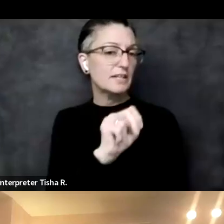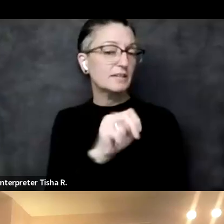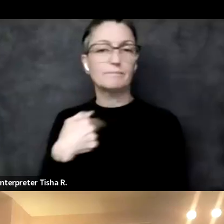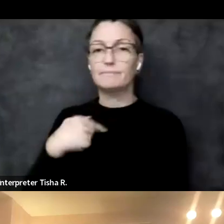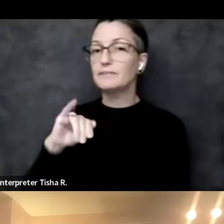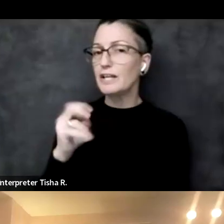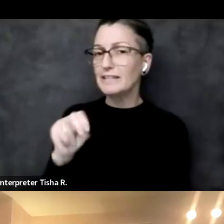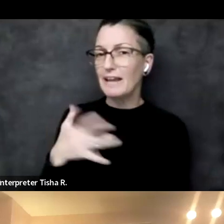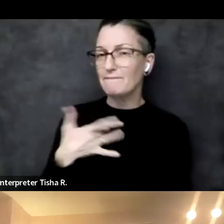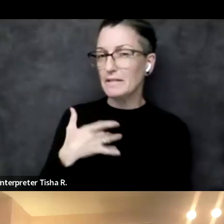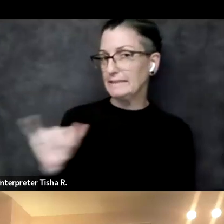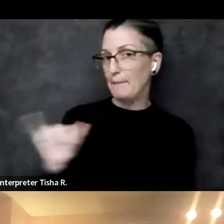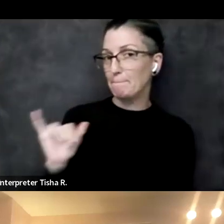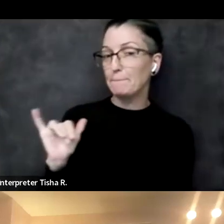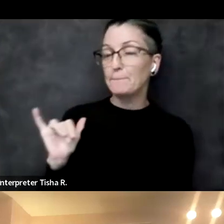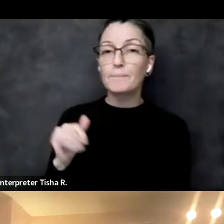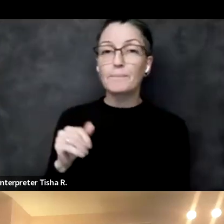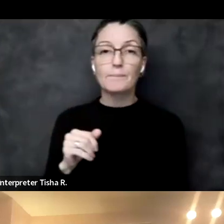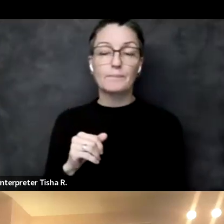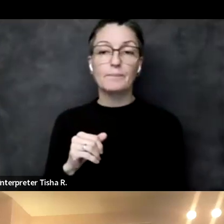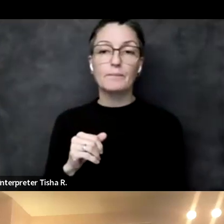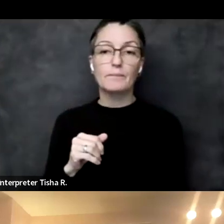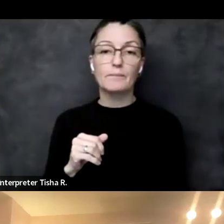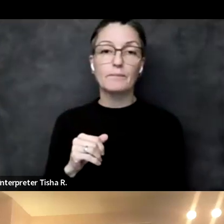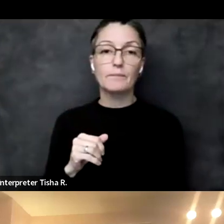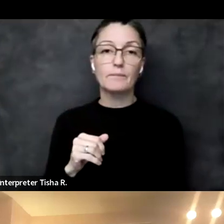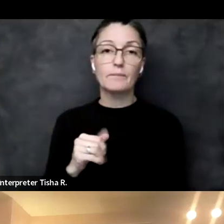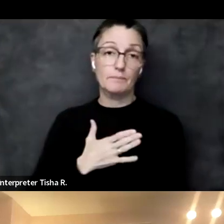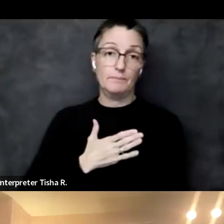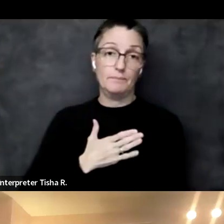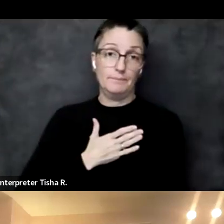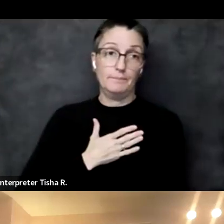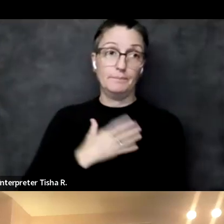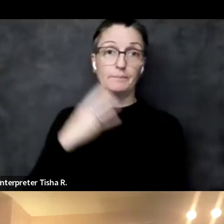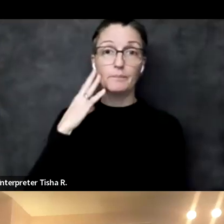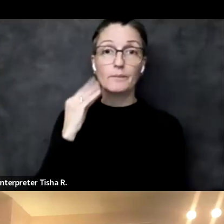So I think days like, for me, it's just like the importance of no barriers.